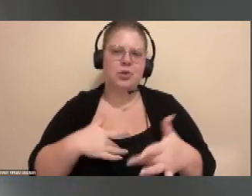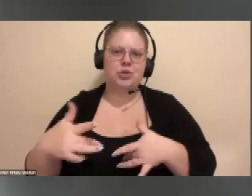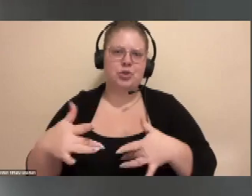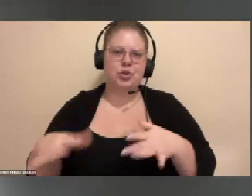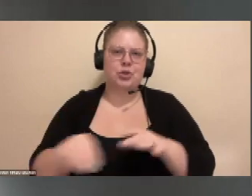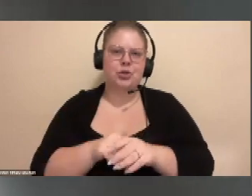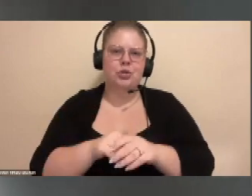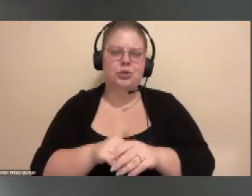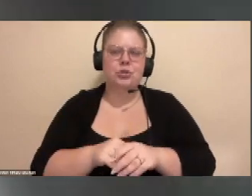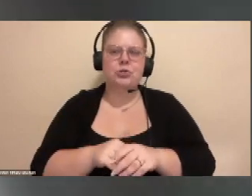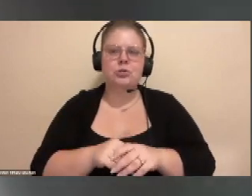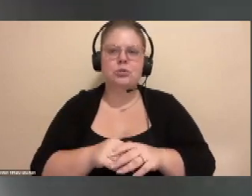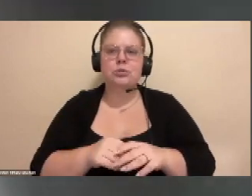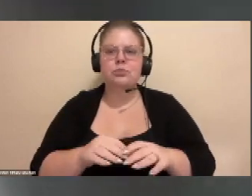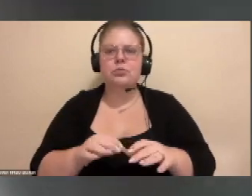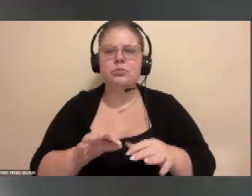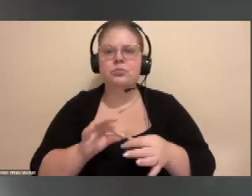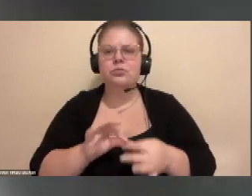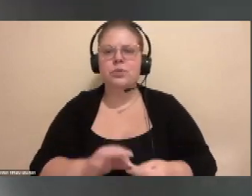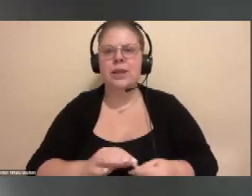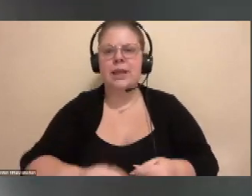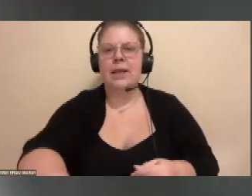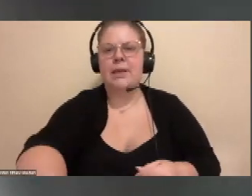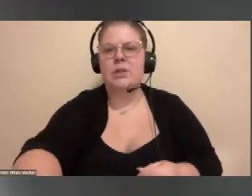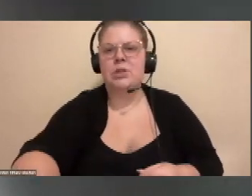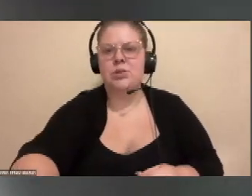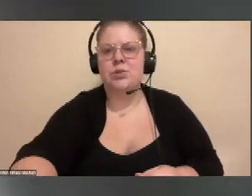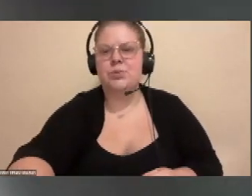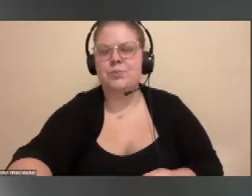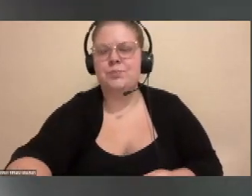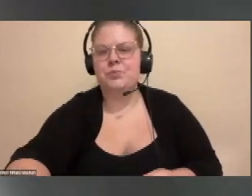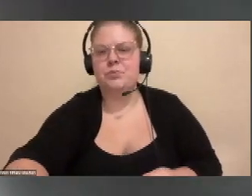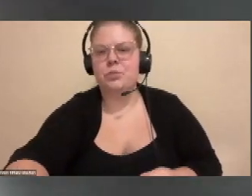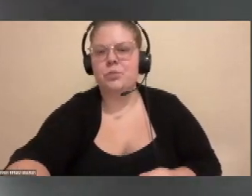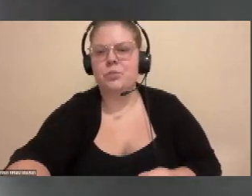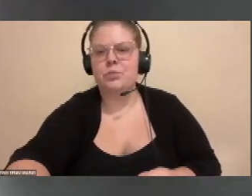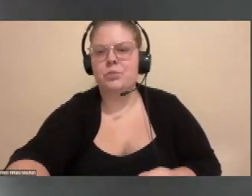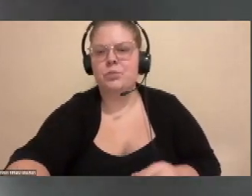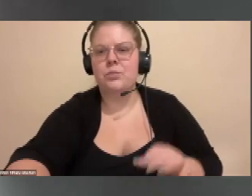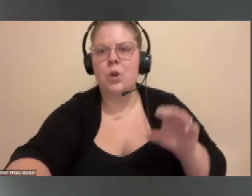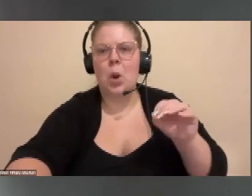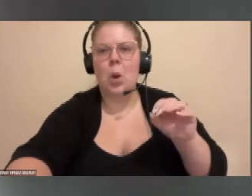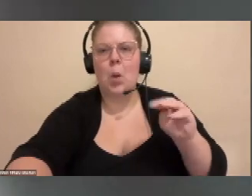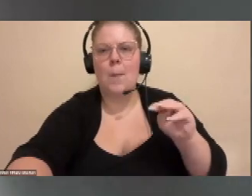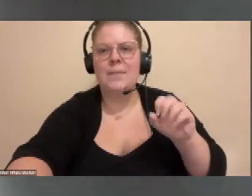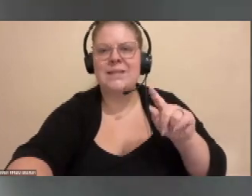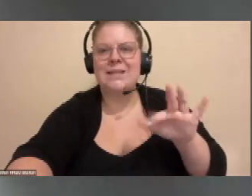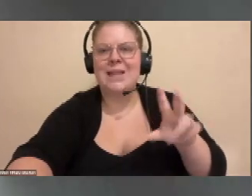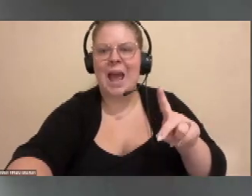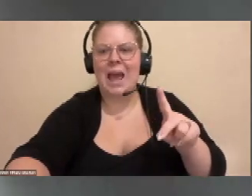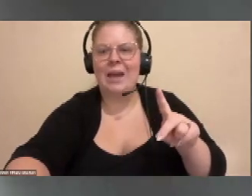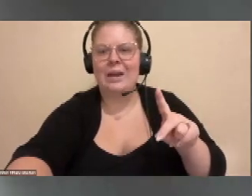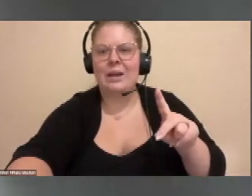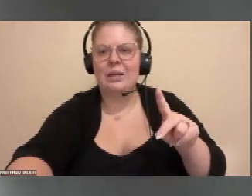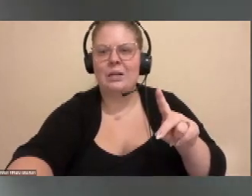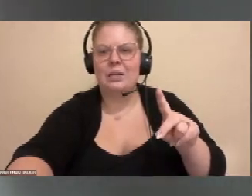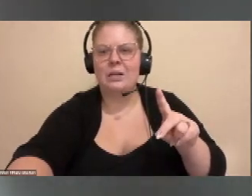Olmsted violations around guardianship in particular, and where people are living